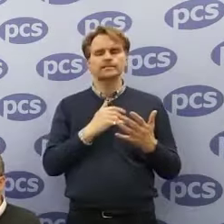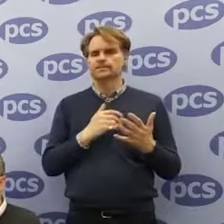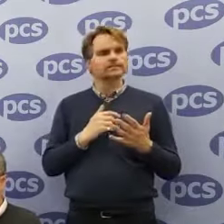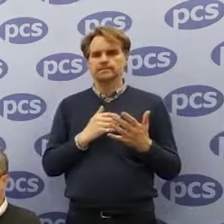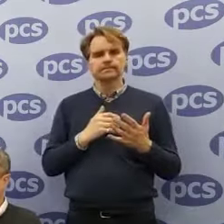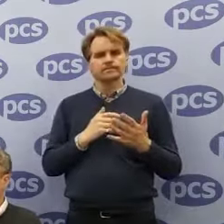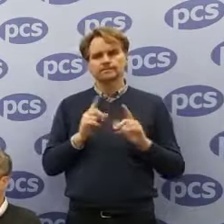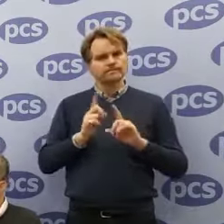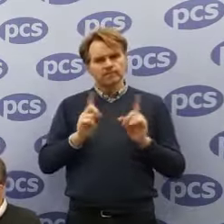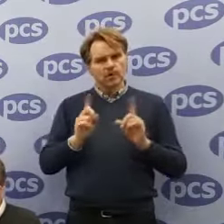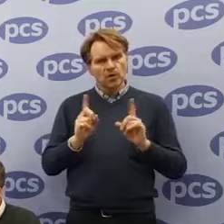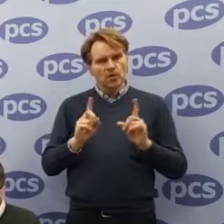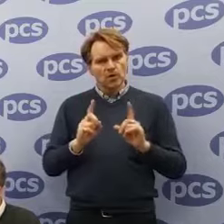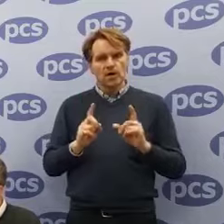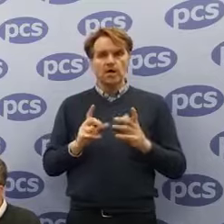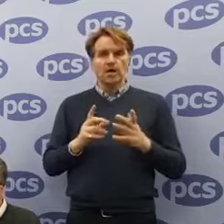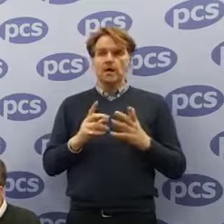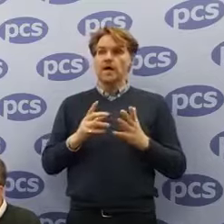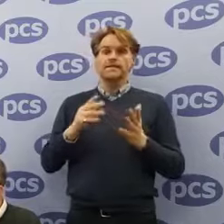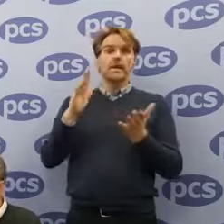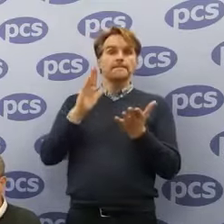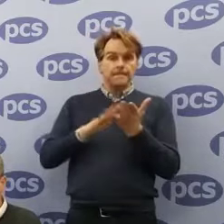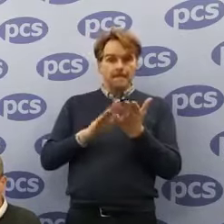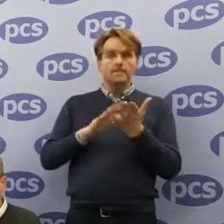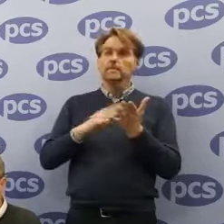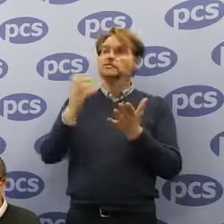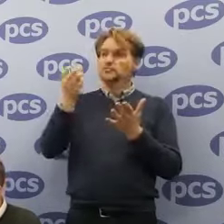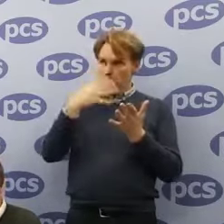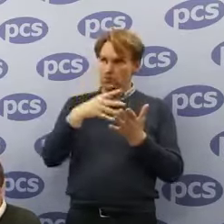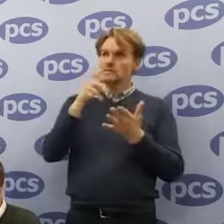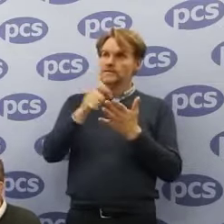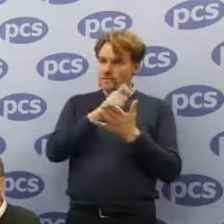branch of where members told us they had voted and we've given that to branches